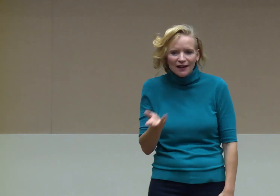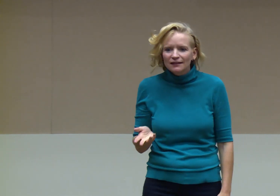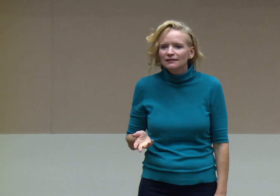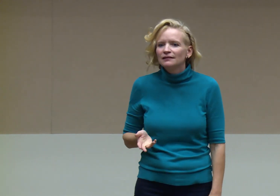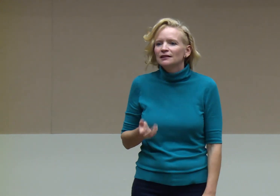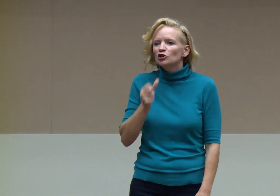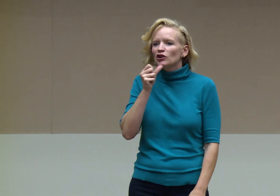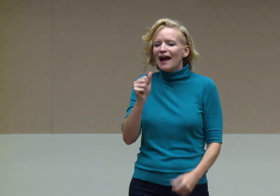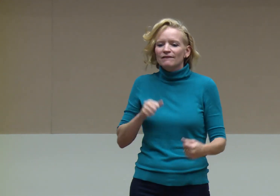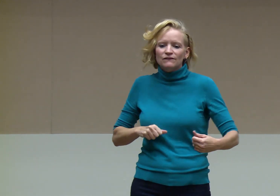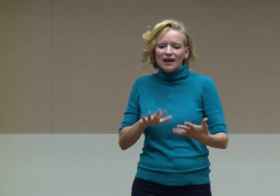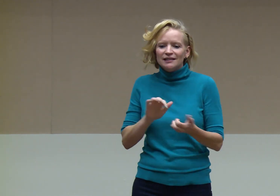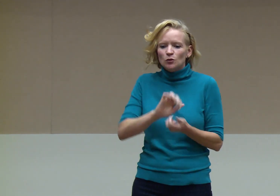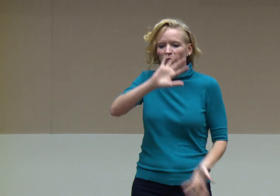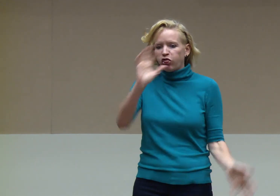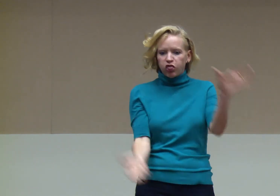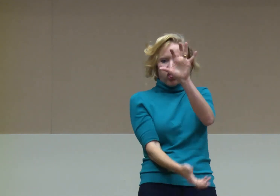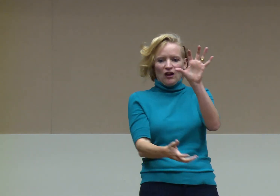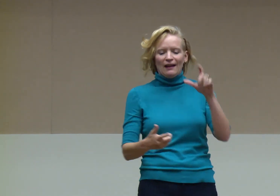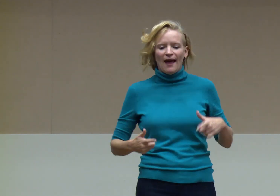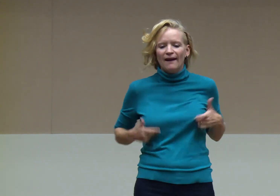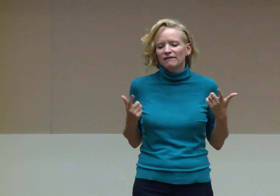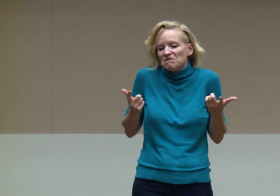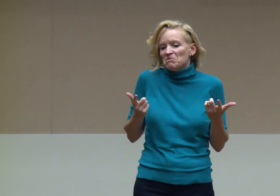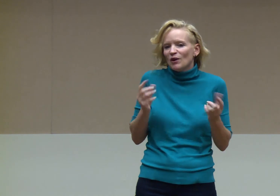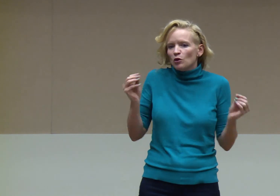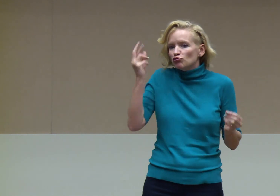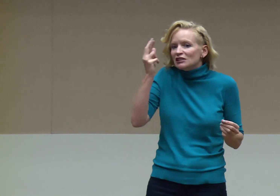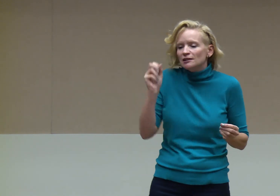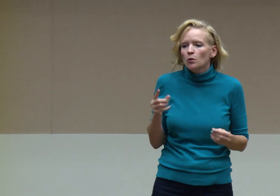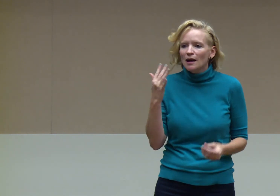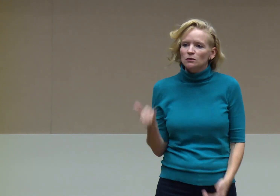Now, if you're hearing or if you're not faced with obstacles,